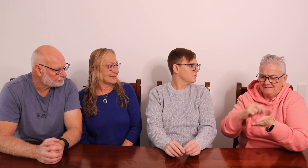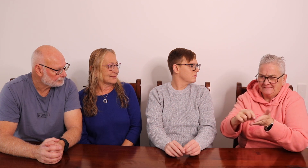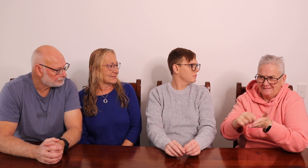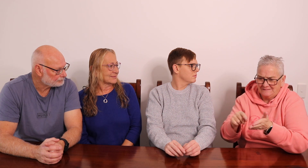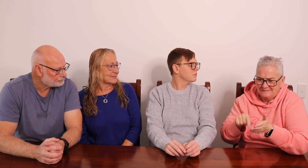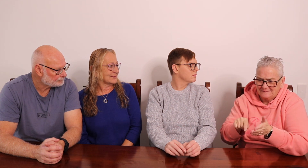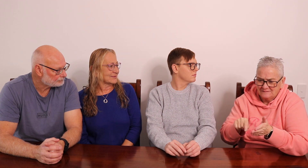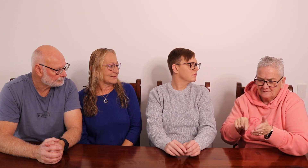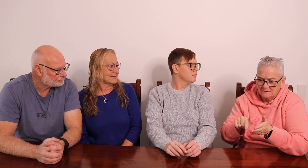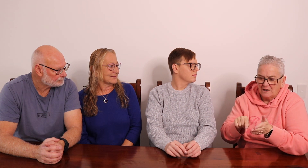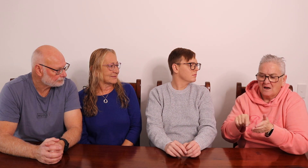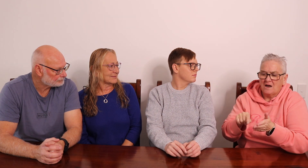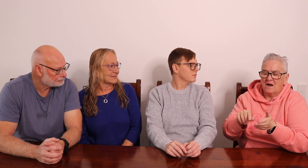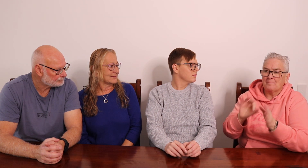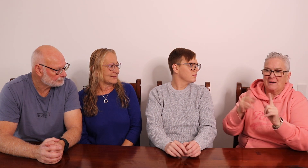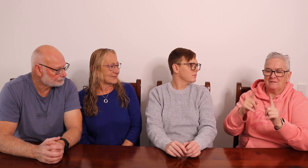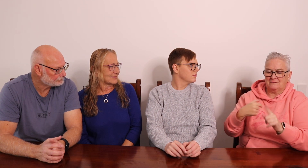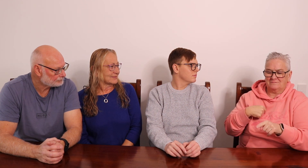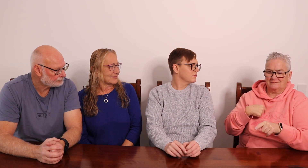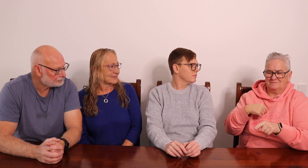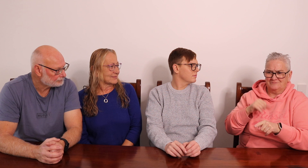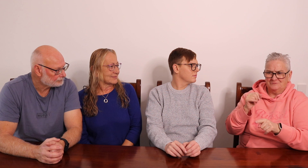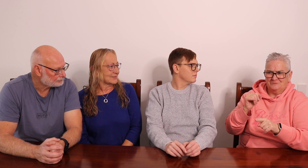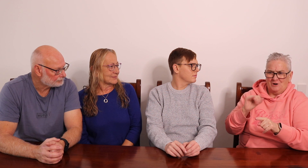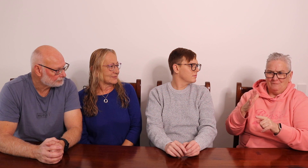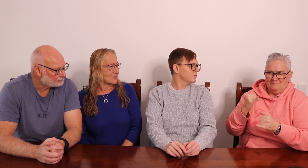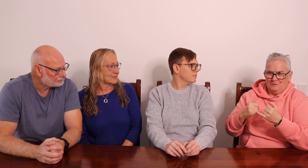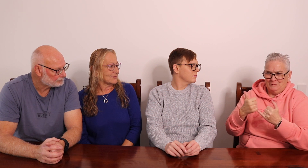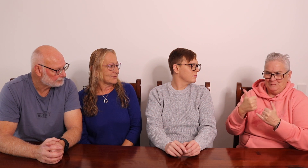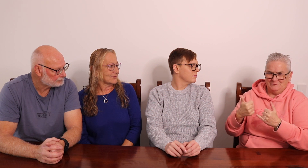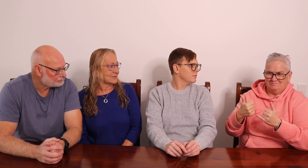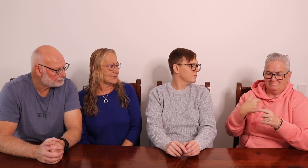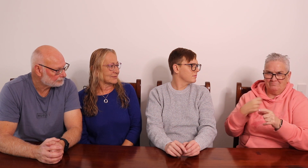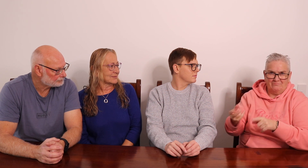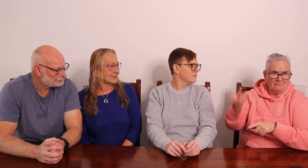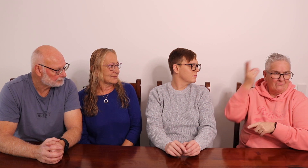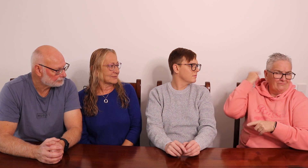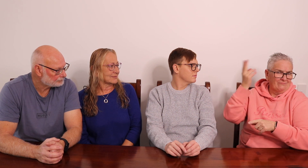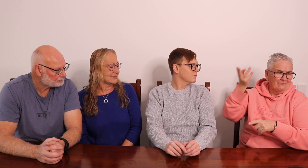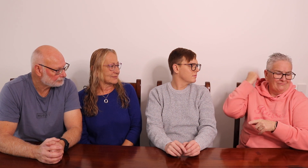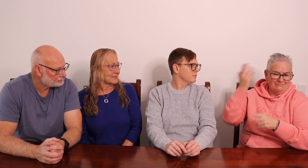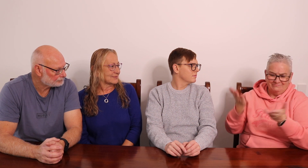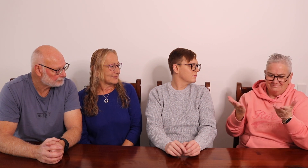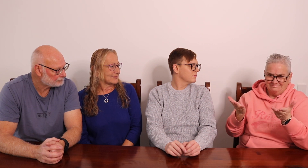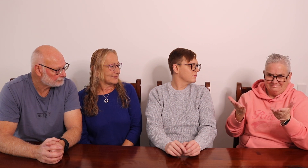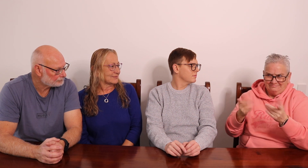Sometimes I would misunderstand what they're saying,